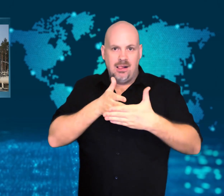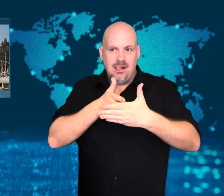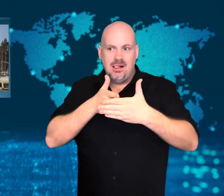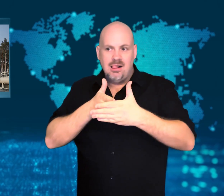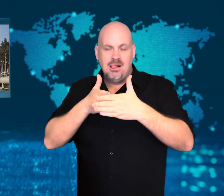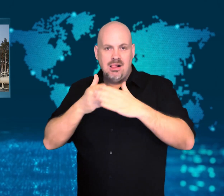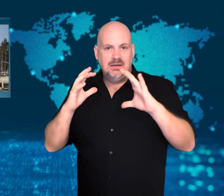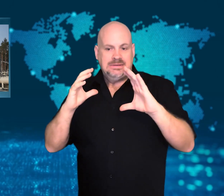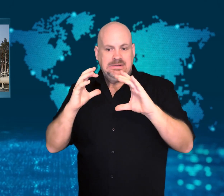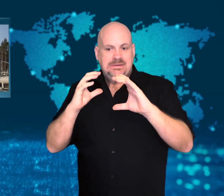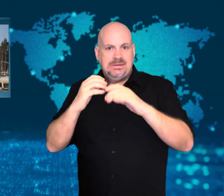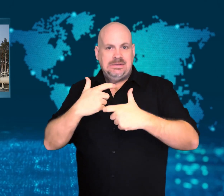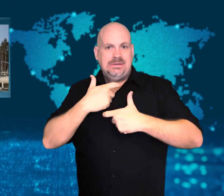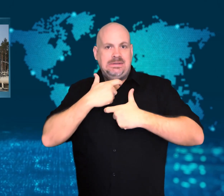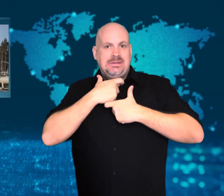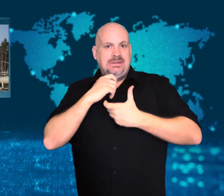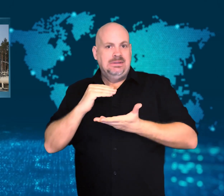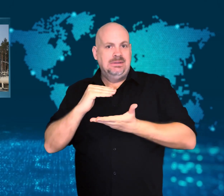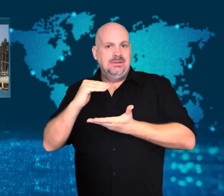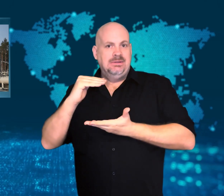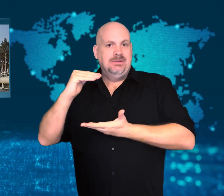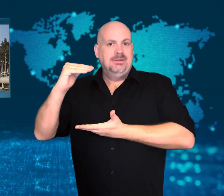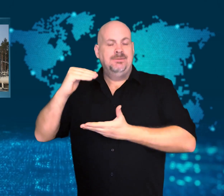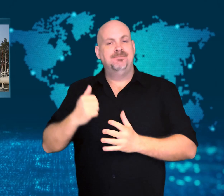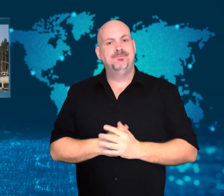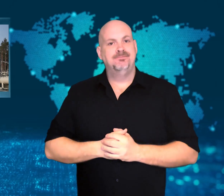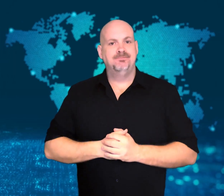and other commodities.